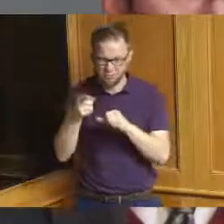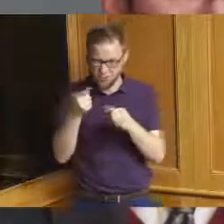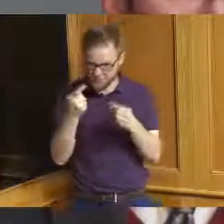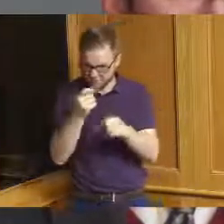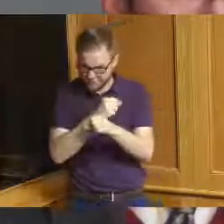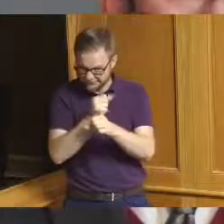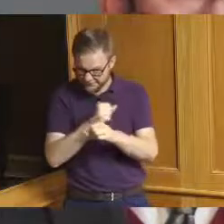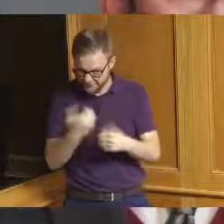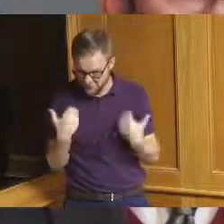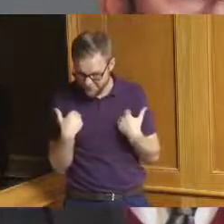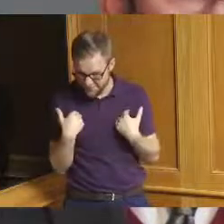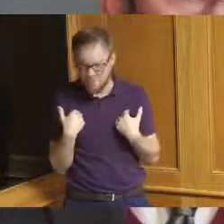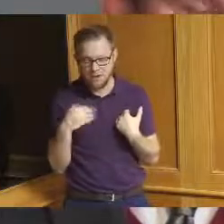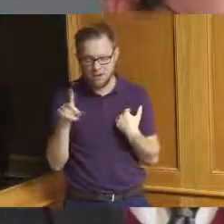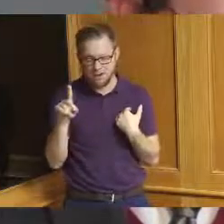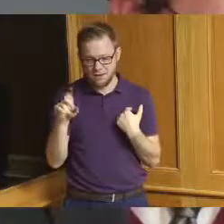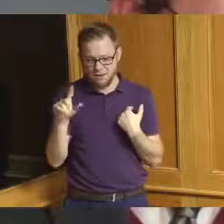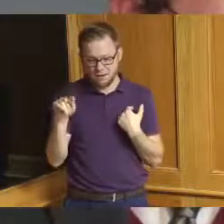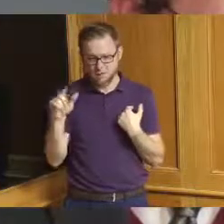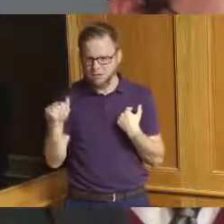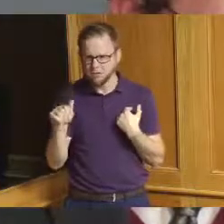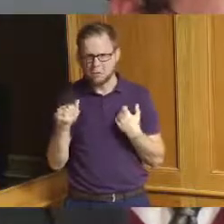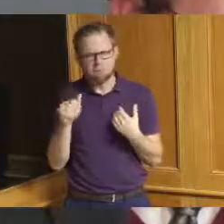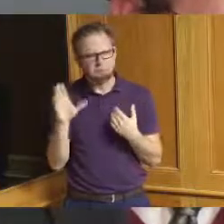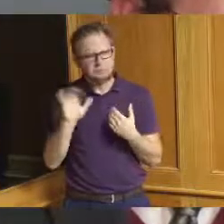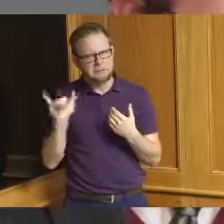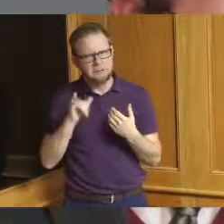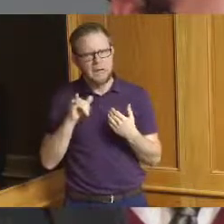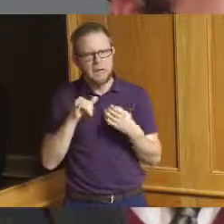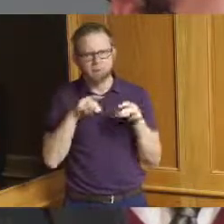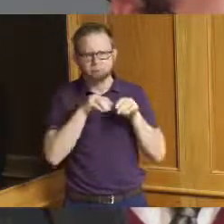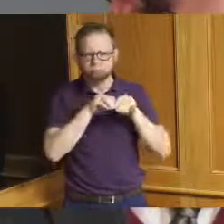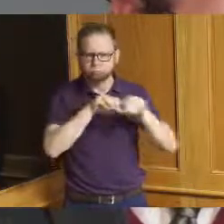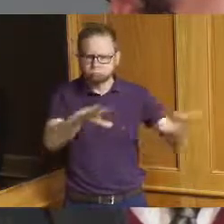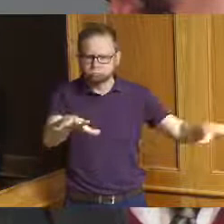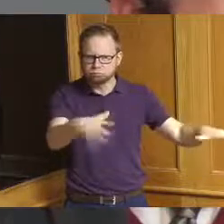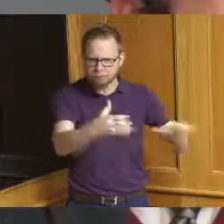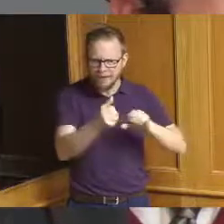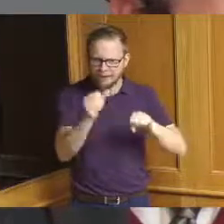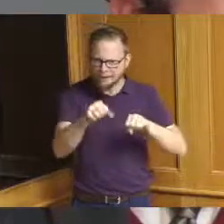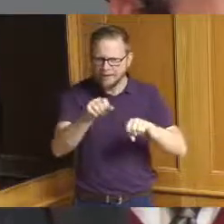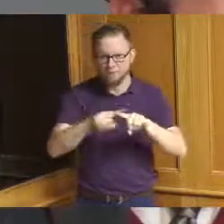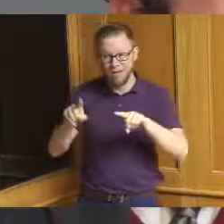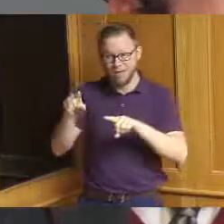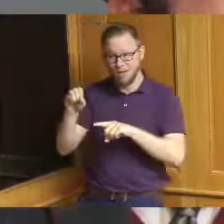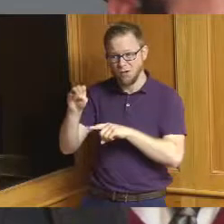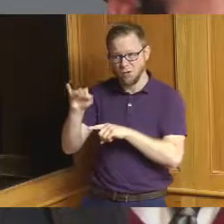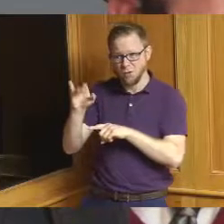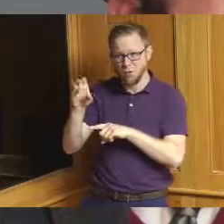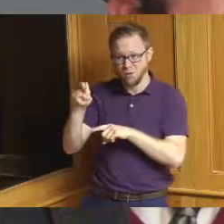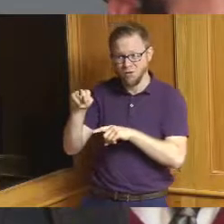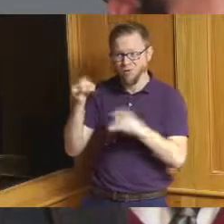you know delta was spreading pretty efficiently omicron seems to be spreading more efficiently